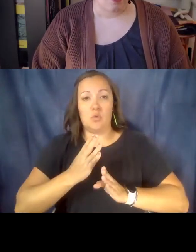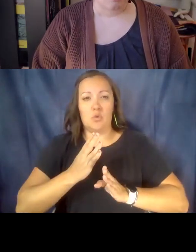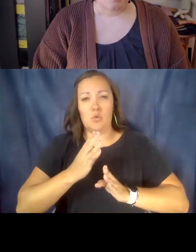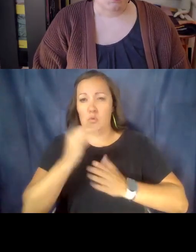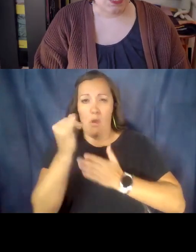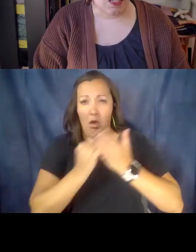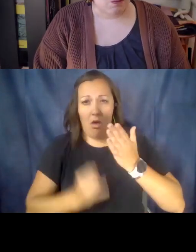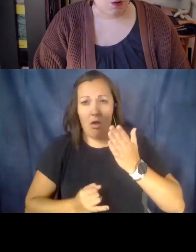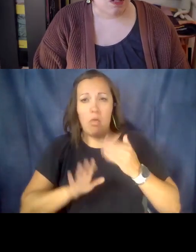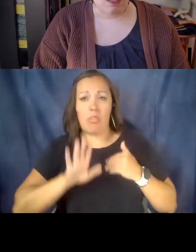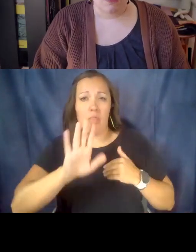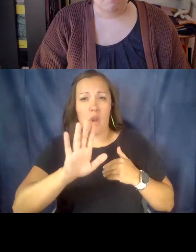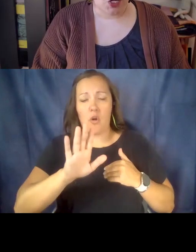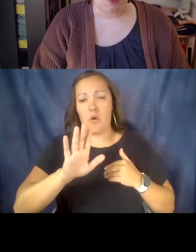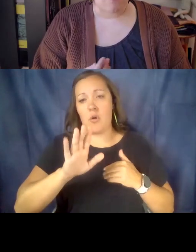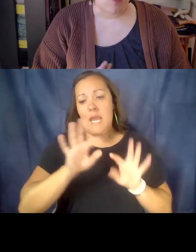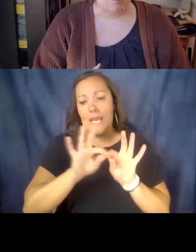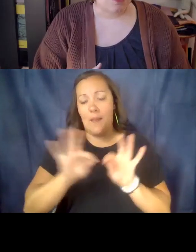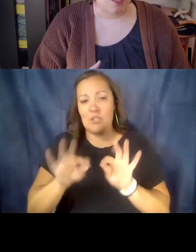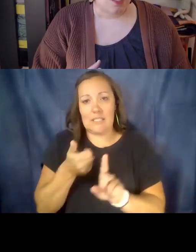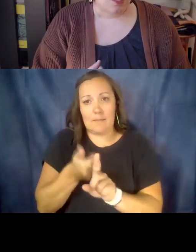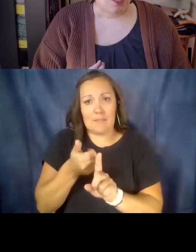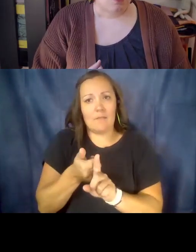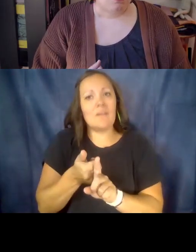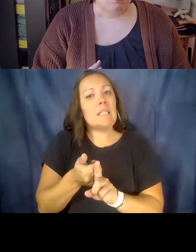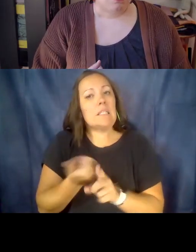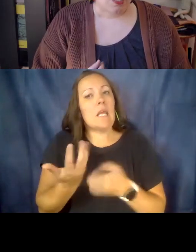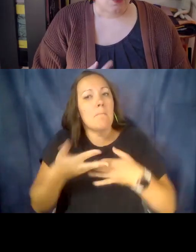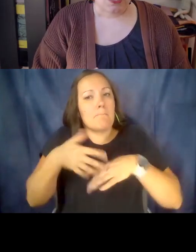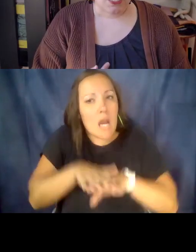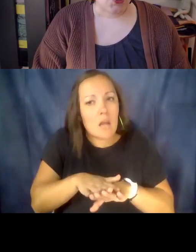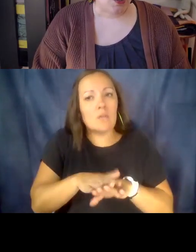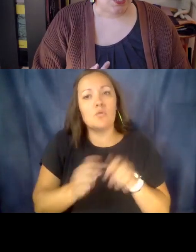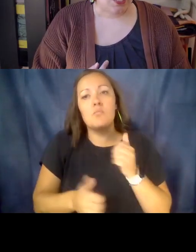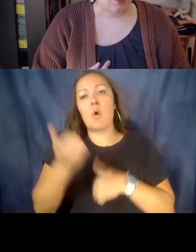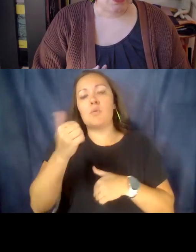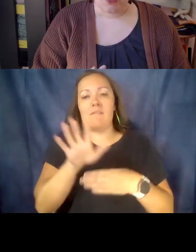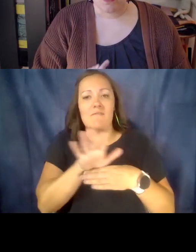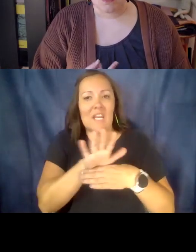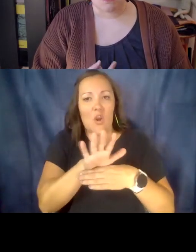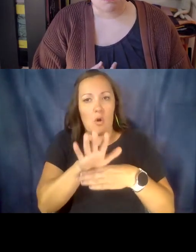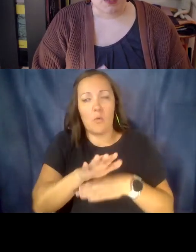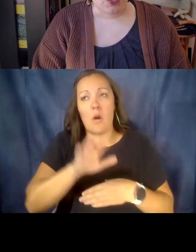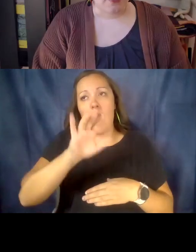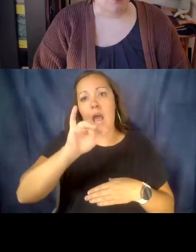And this is built into most video platforms, iOS and android and pretty much everything else